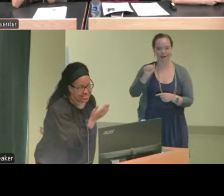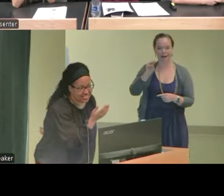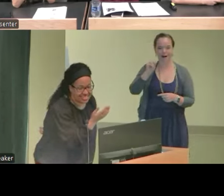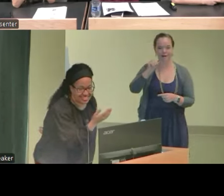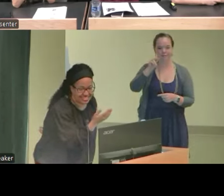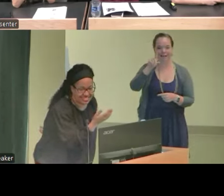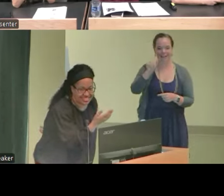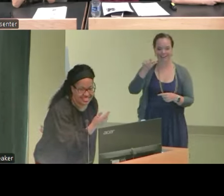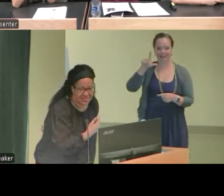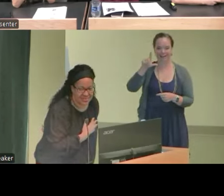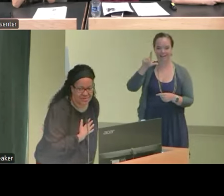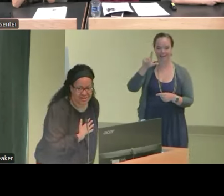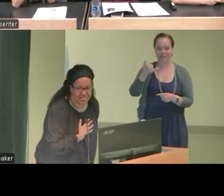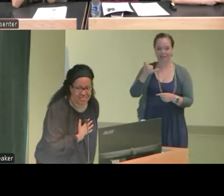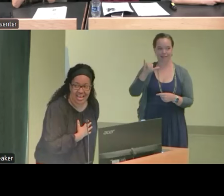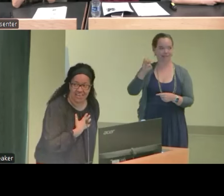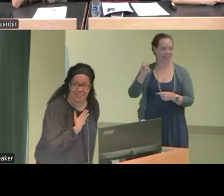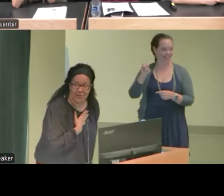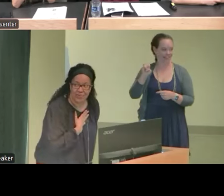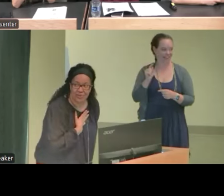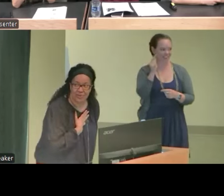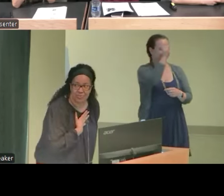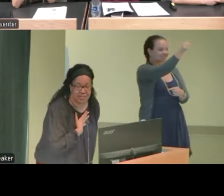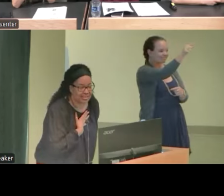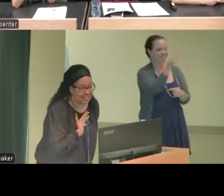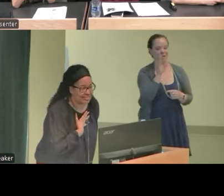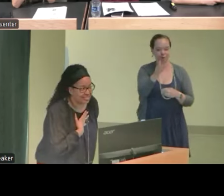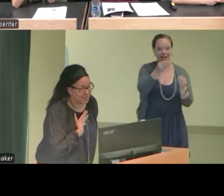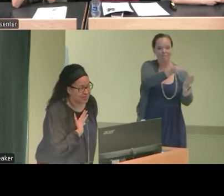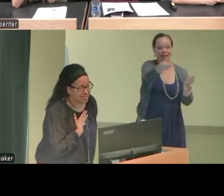the attendance sheet going around I don't know where we would be this summer without